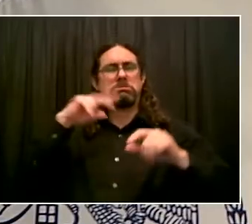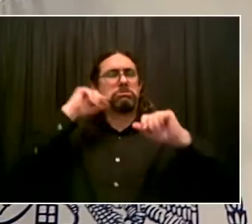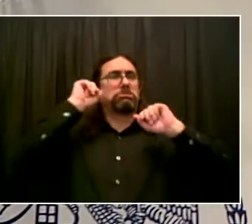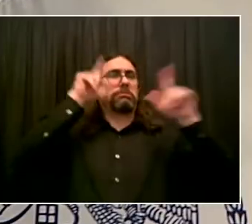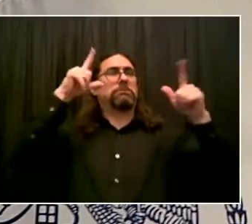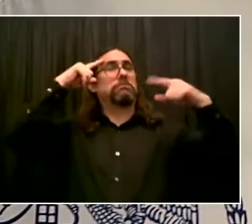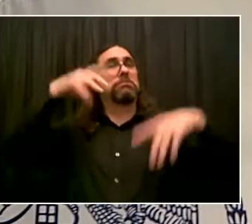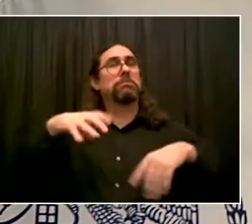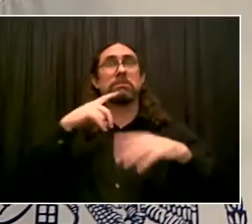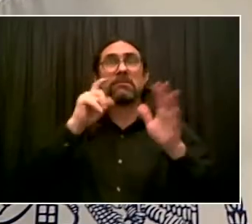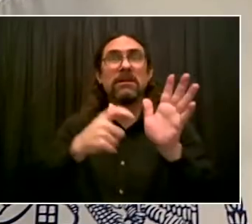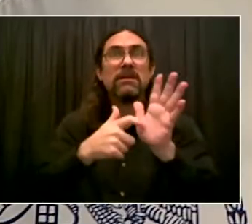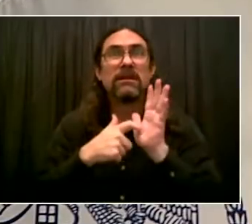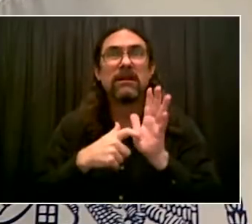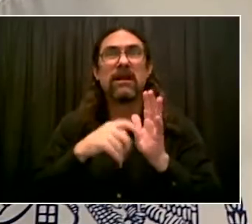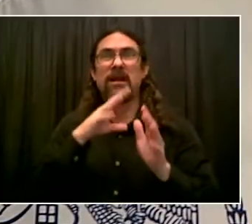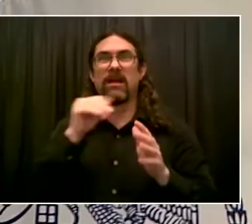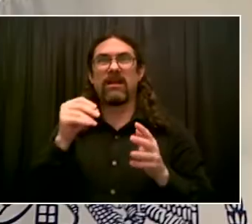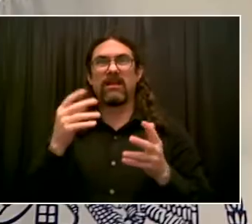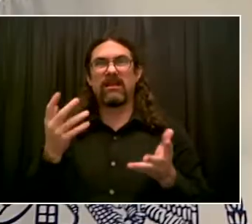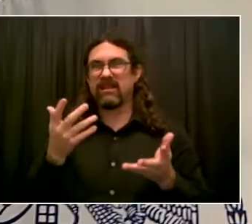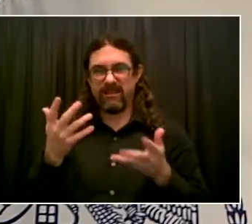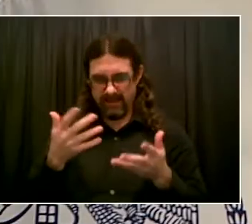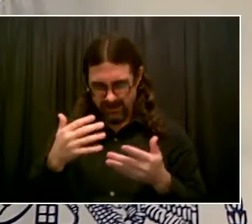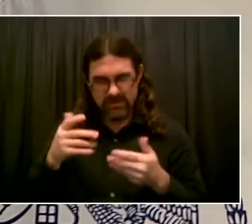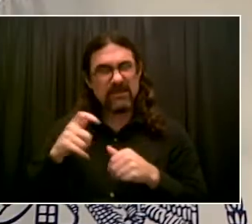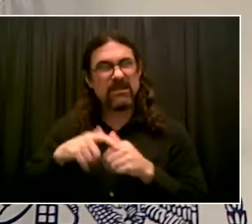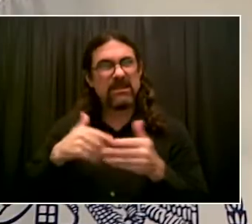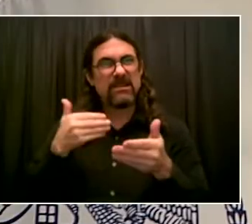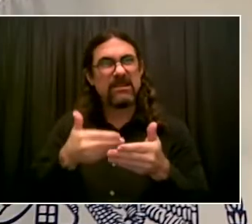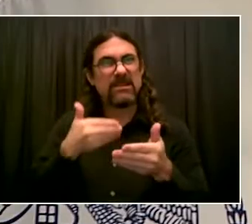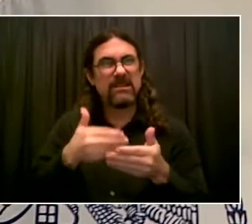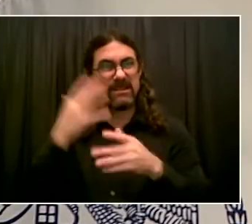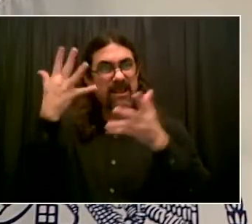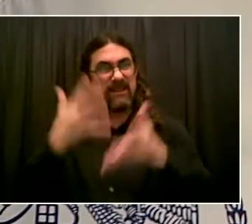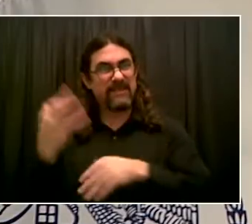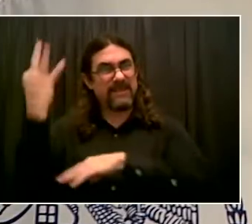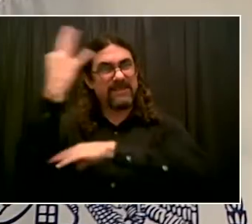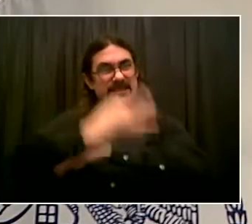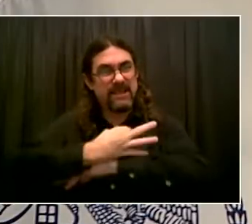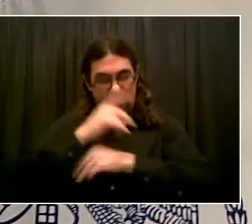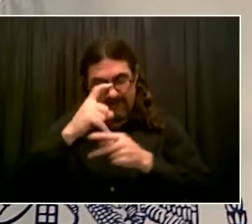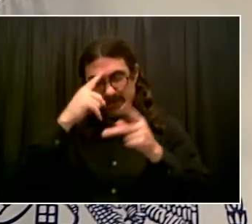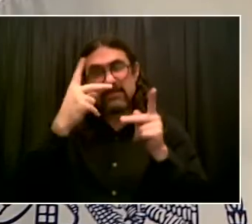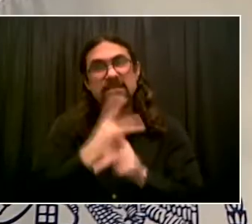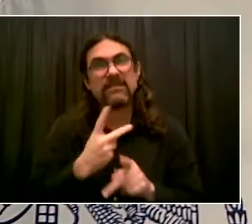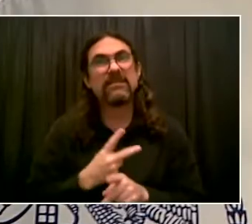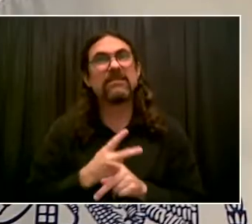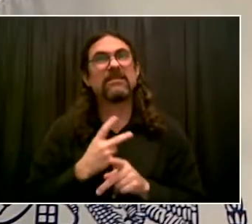VERY SURPRISED. BUSINESS LEADERS AROUND THE CITY SEEM TO BE SURPRIS. E THIS SEEMS TO BE